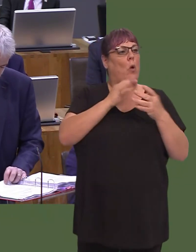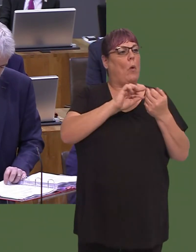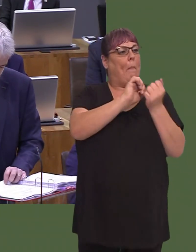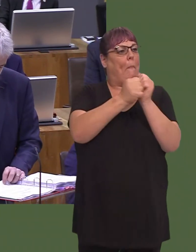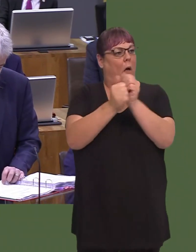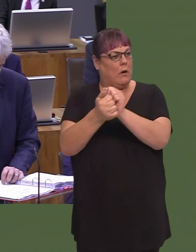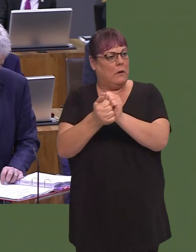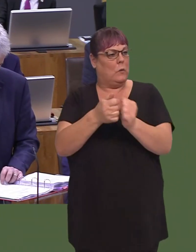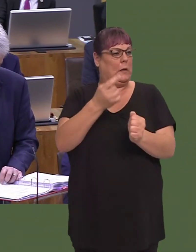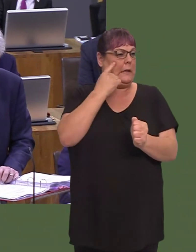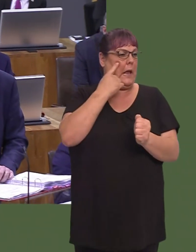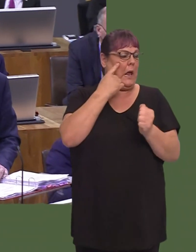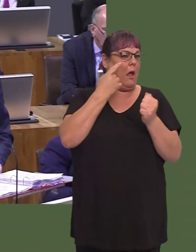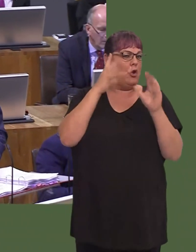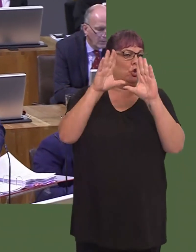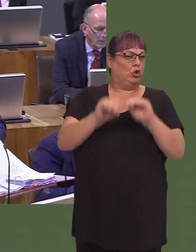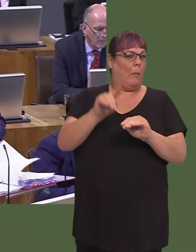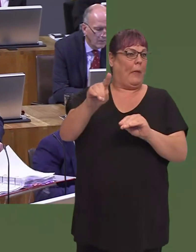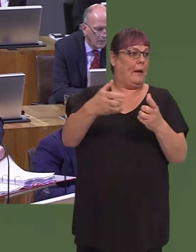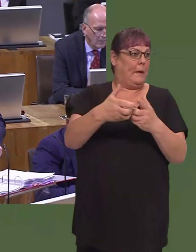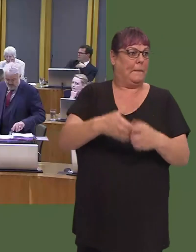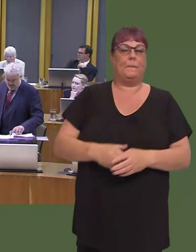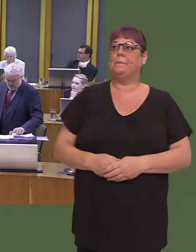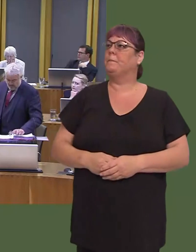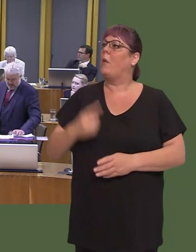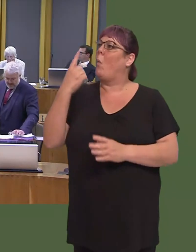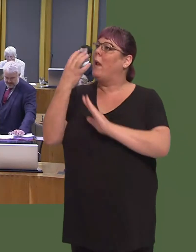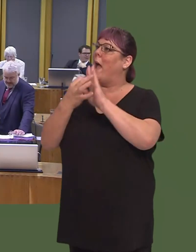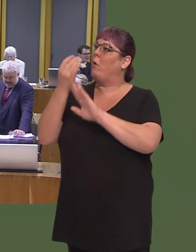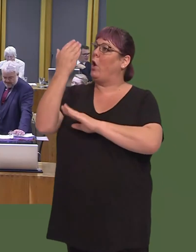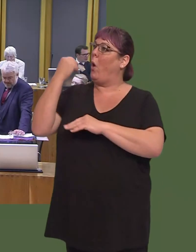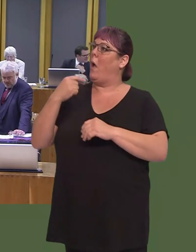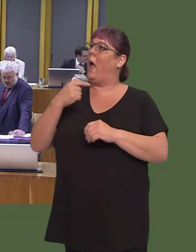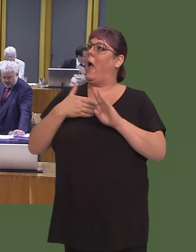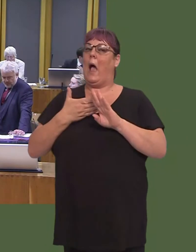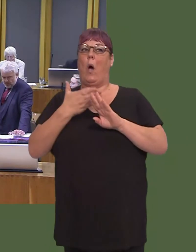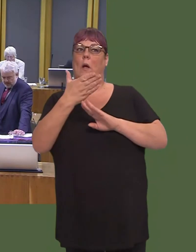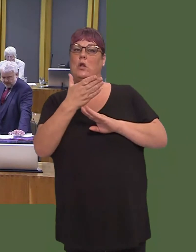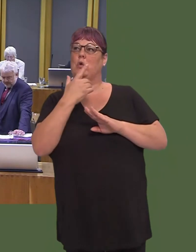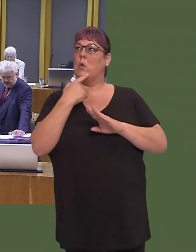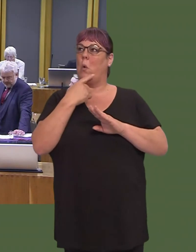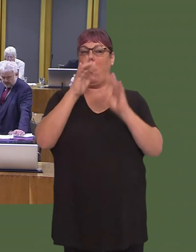to leave in circumstances that not one Brexiteer suggested would happen. Nobody said two years